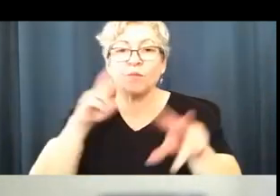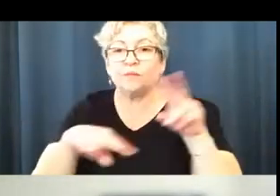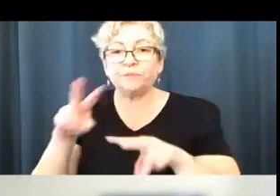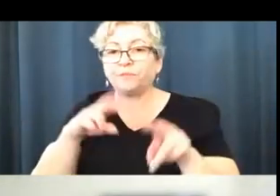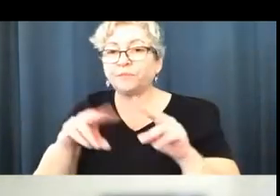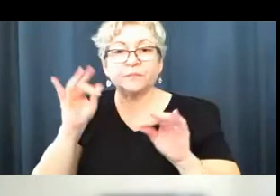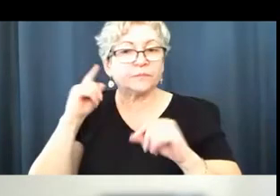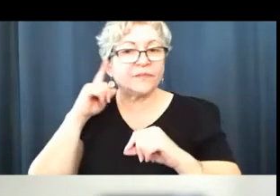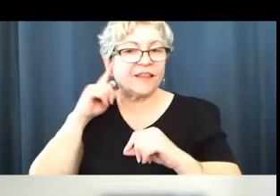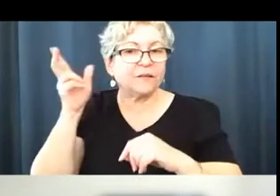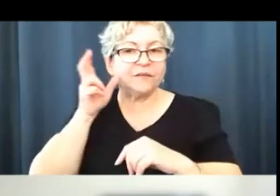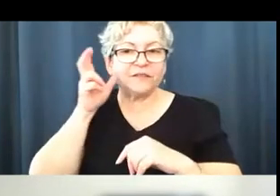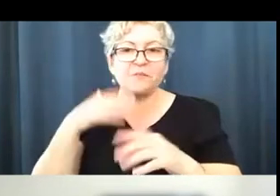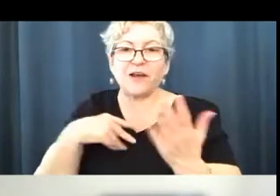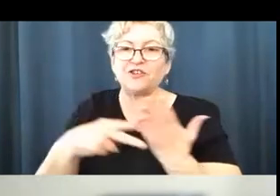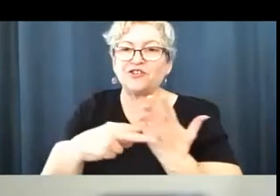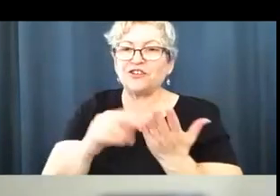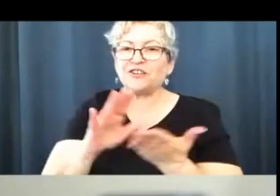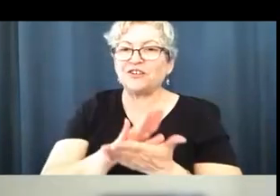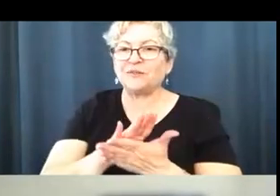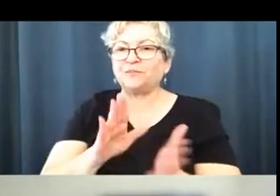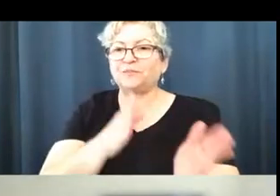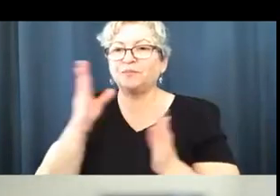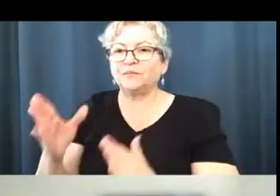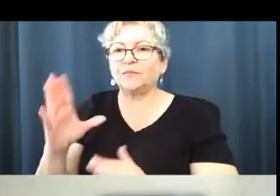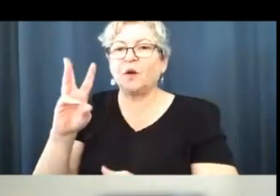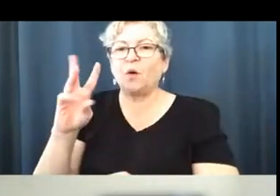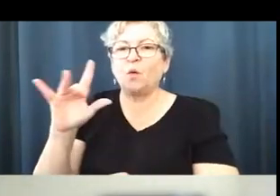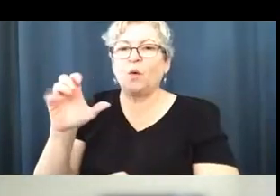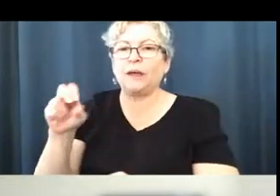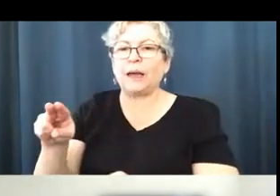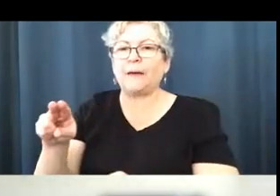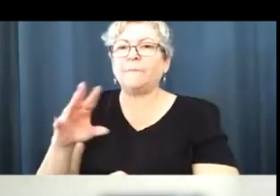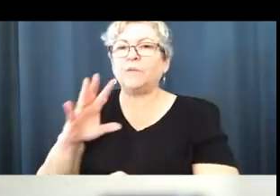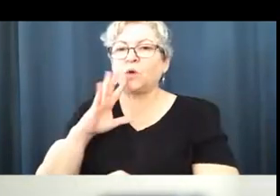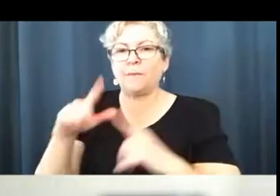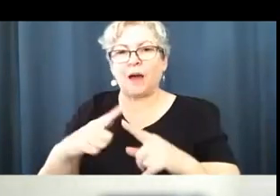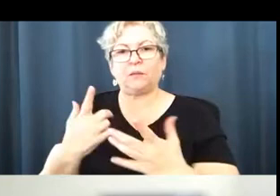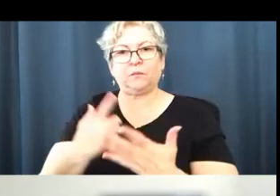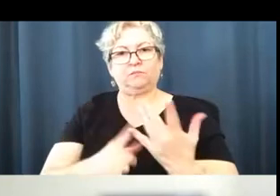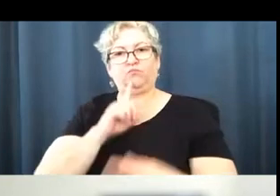I will finally take us into some practicality. Yeah.